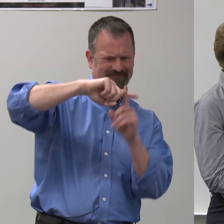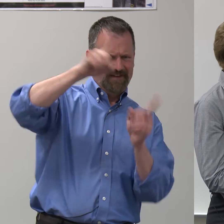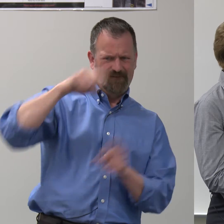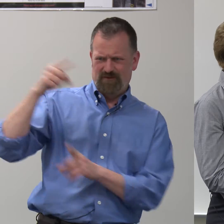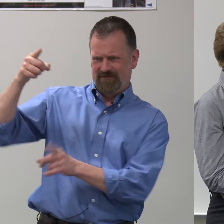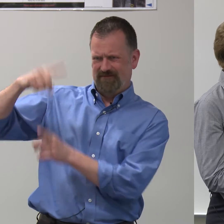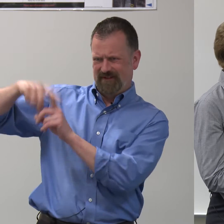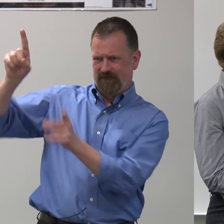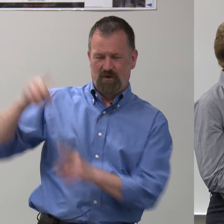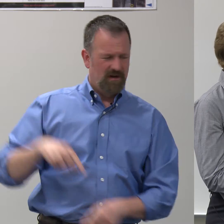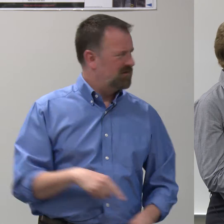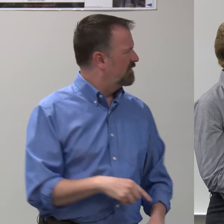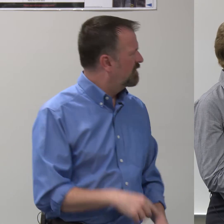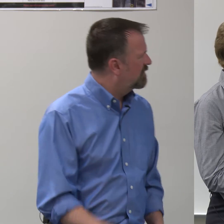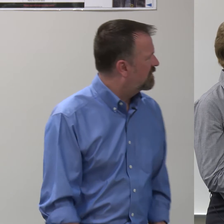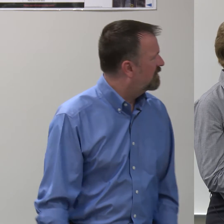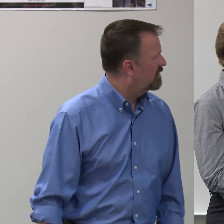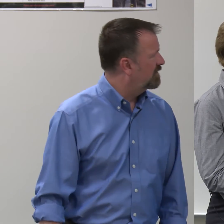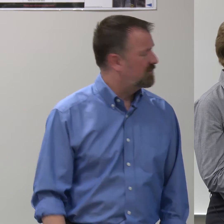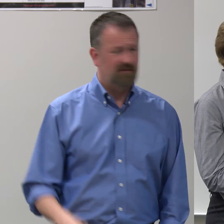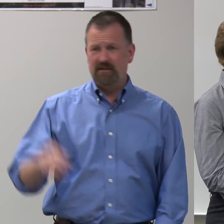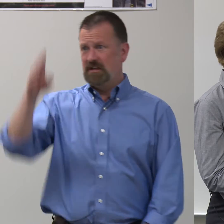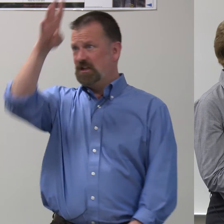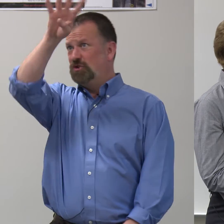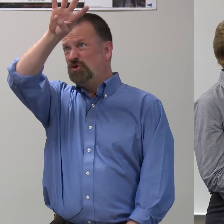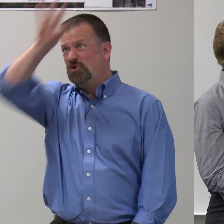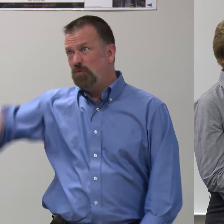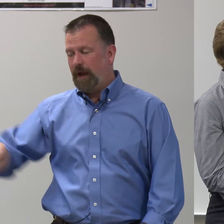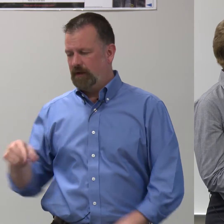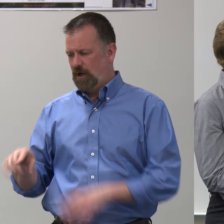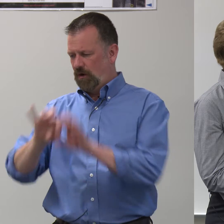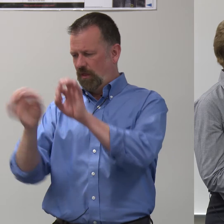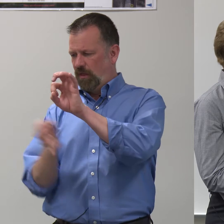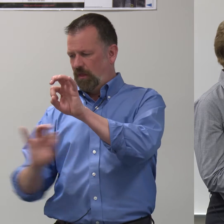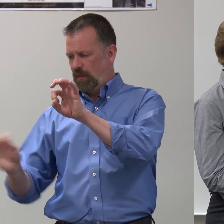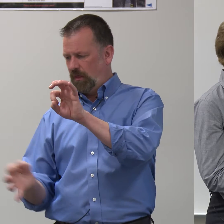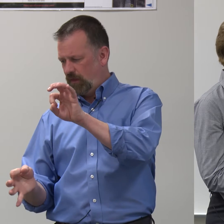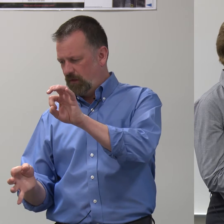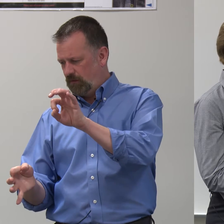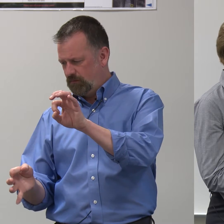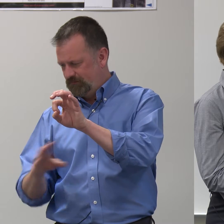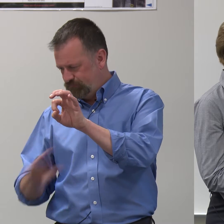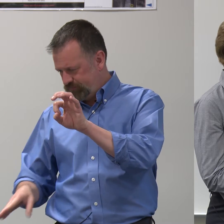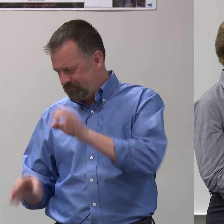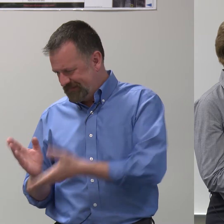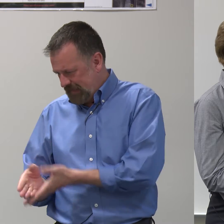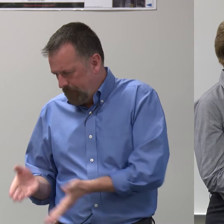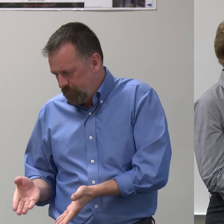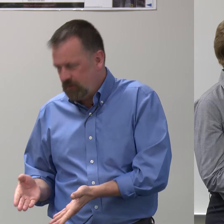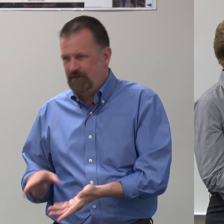These, they come very convoluted, lots of-- So they end sometimes in just dead ends,